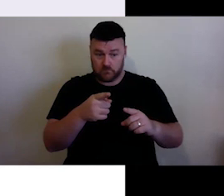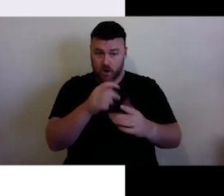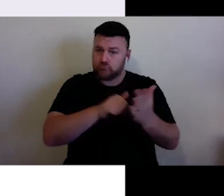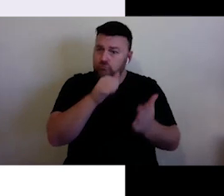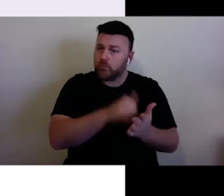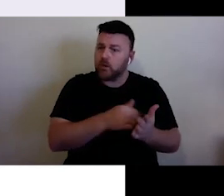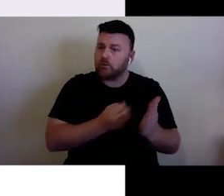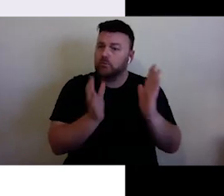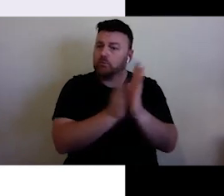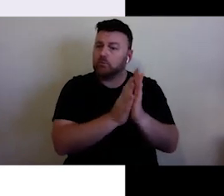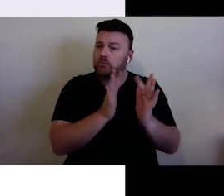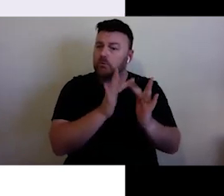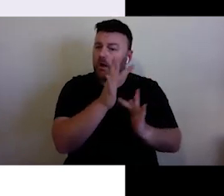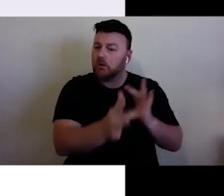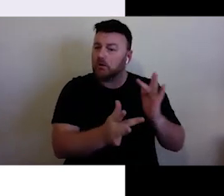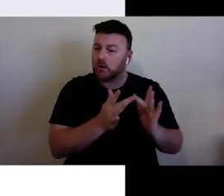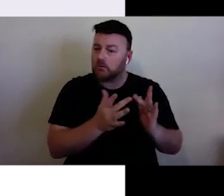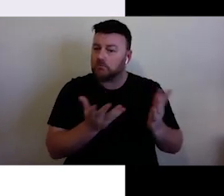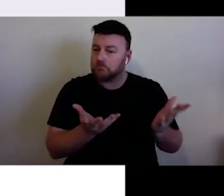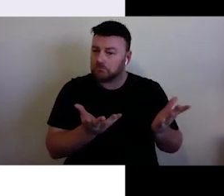Depending on the platform you need to do due diligence, are you only